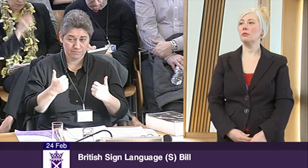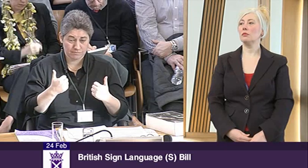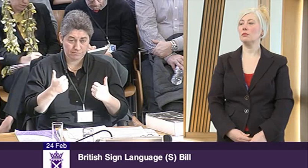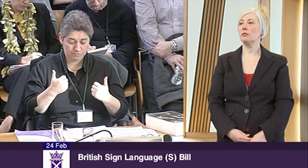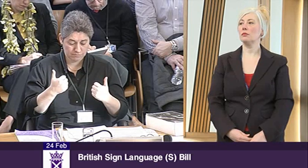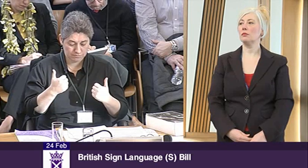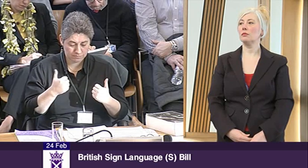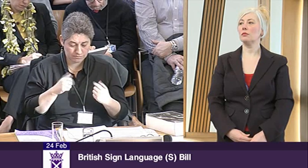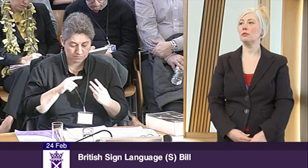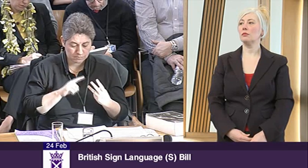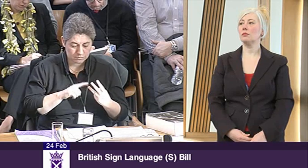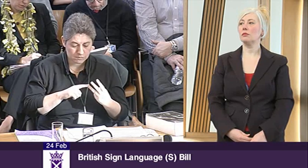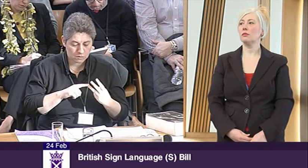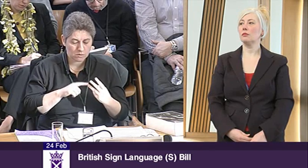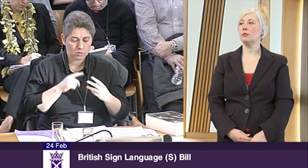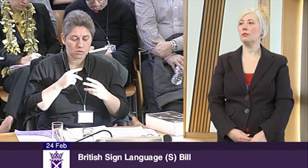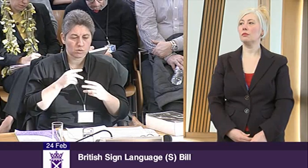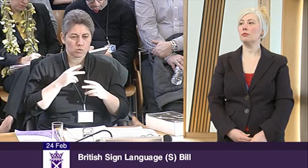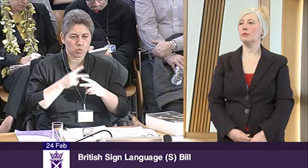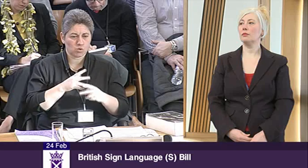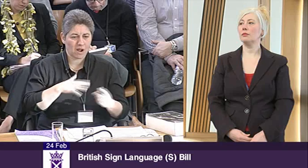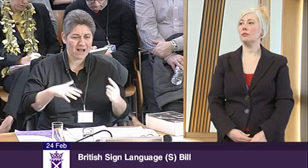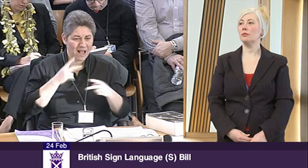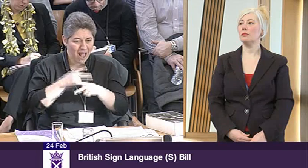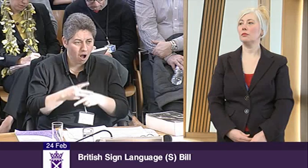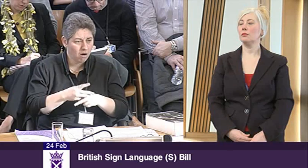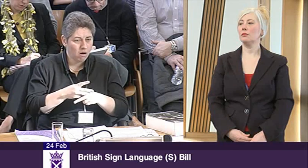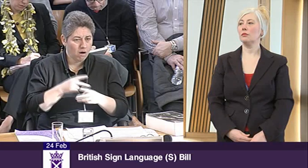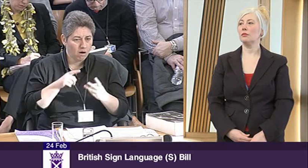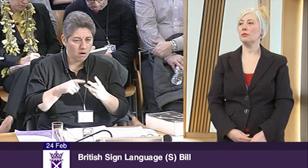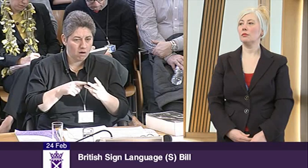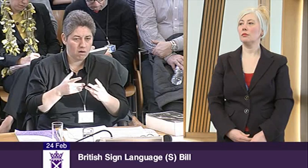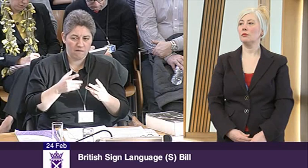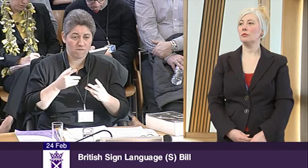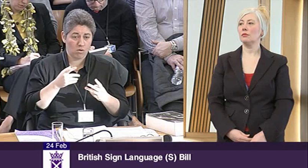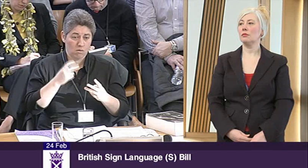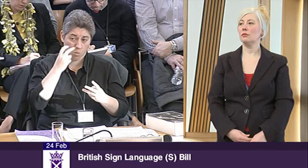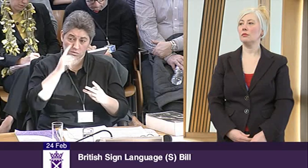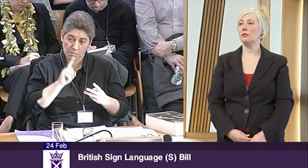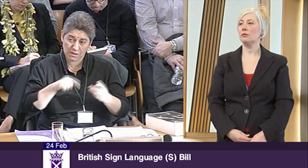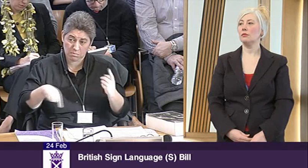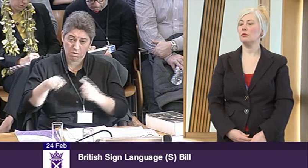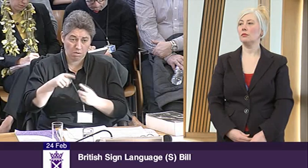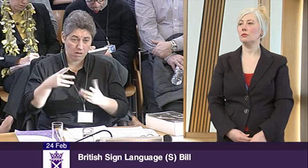have highlighted that education is key, and the next area is health. Social care, particularly